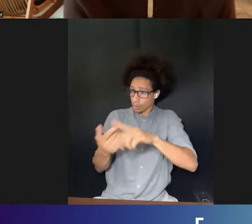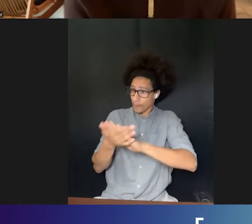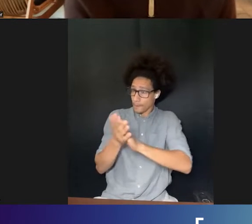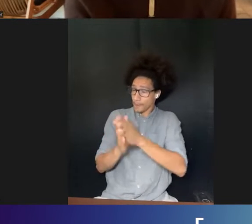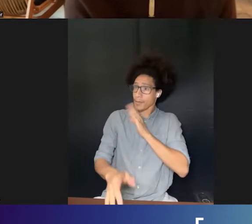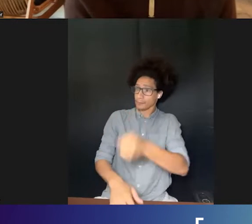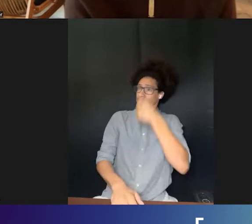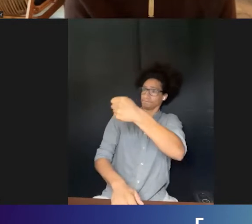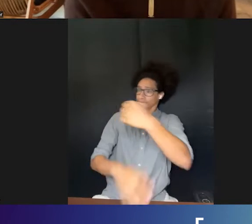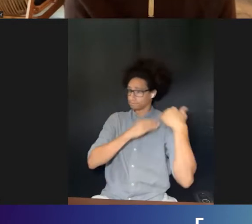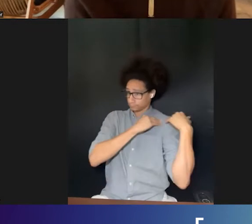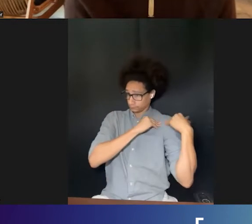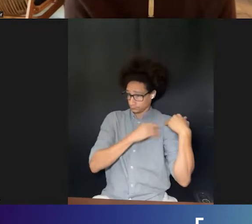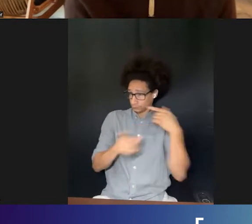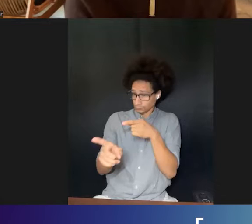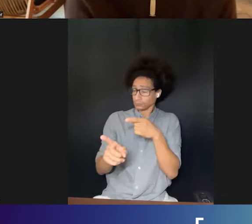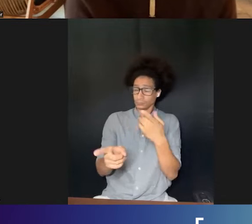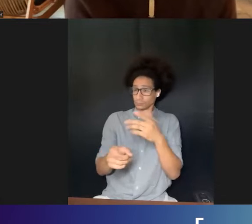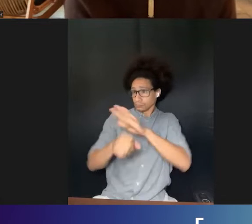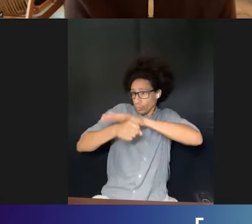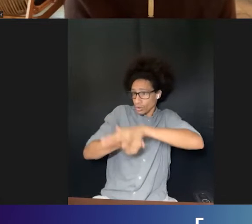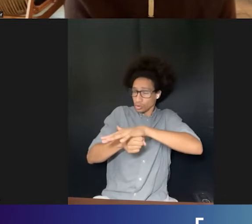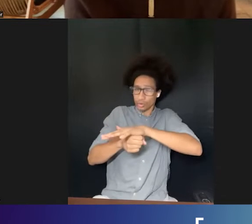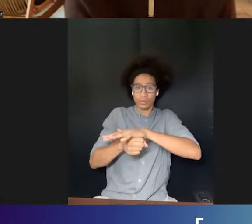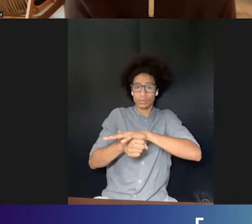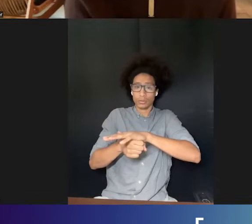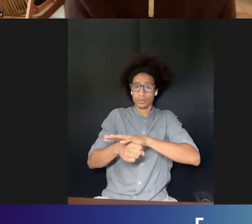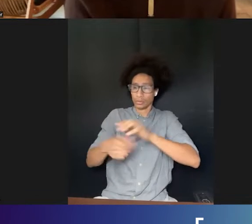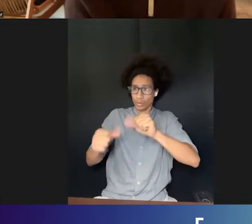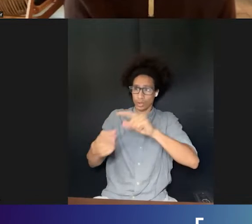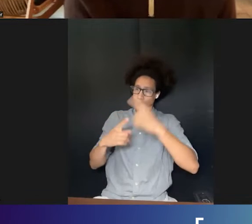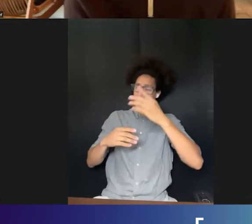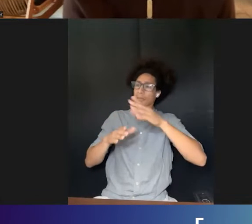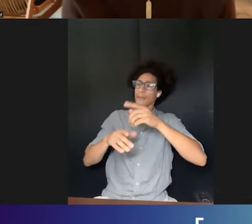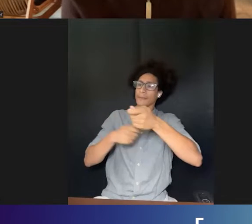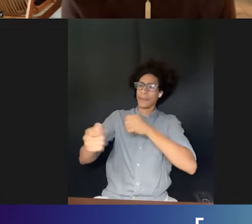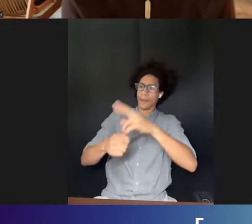perhaps to to try to recoup and thinking about the sale? I'll say that with what would be behind